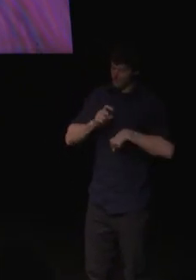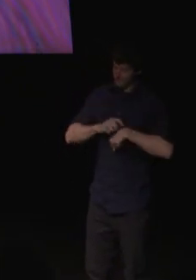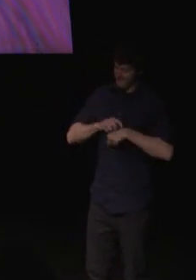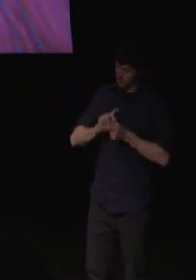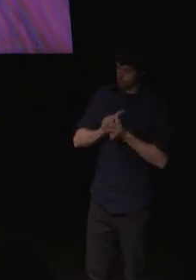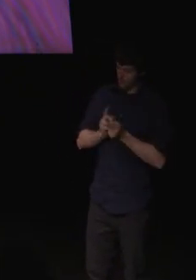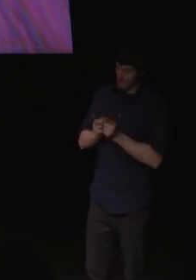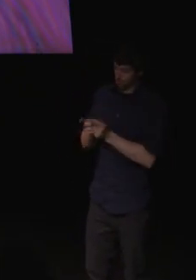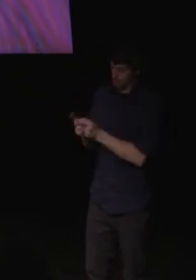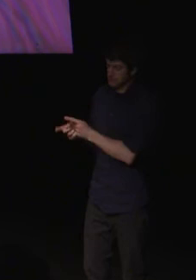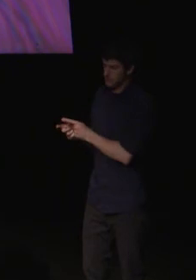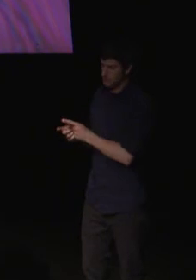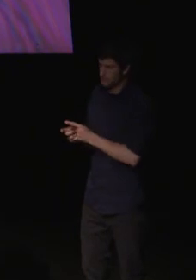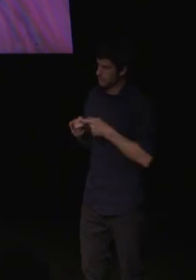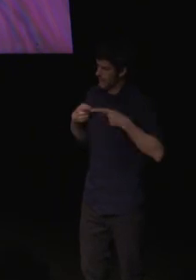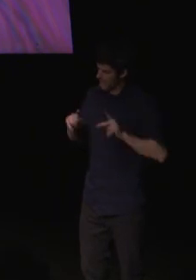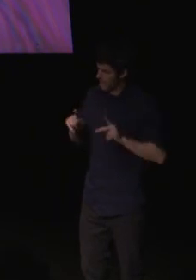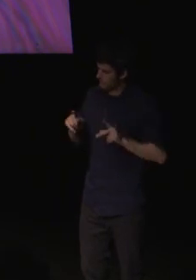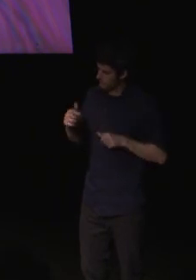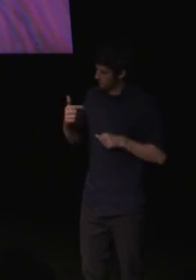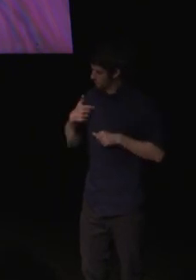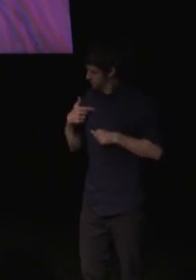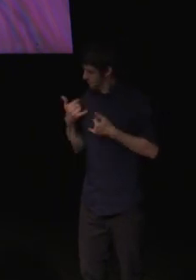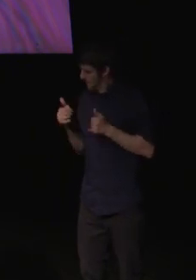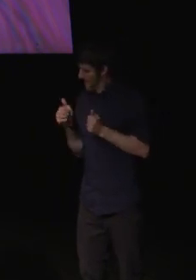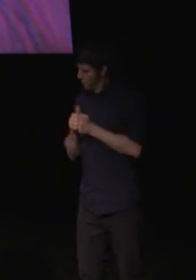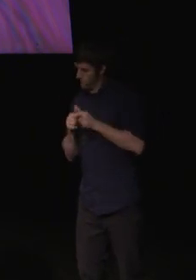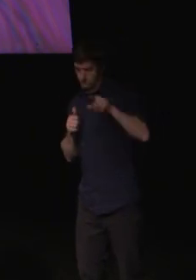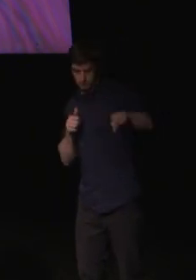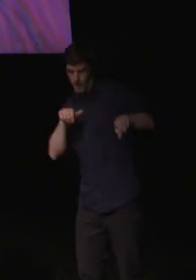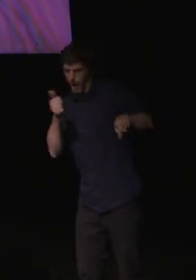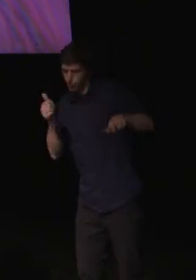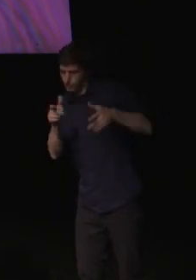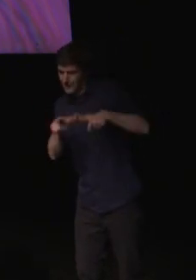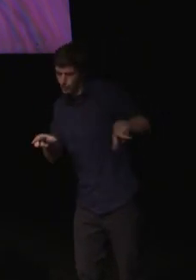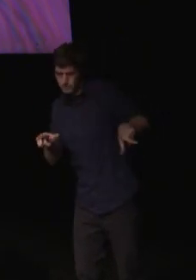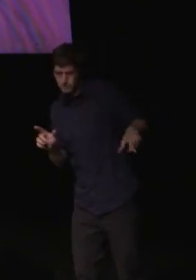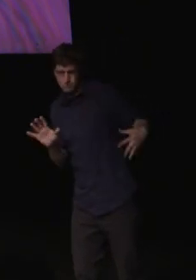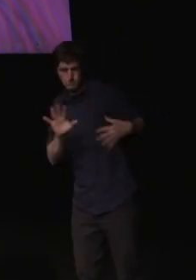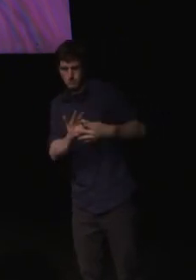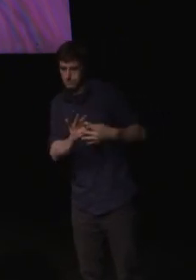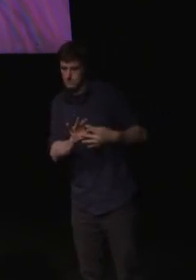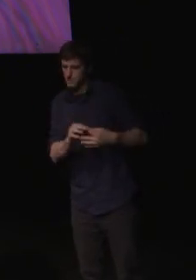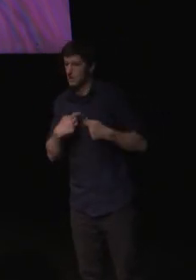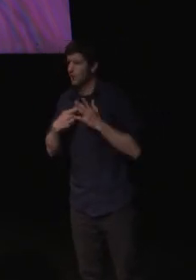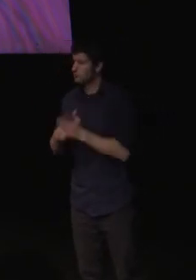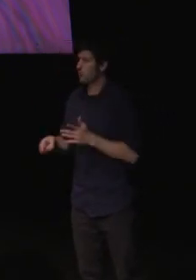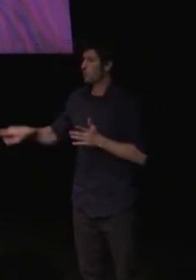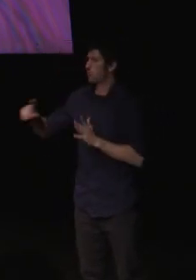for folks to play with each other. I'm gonna show a quick demo of what we've been working on along those lines.